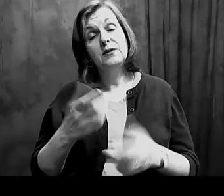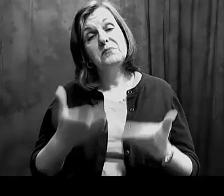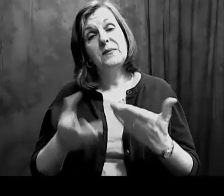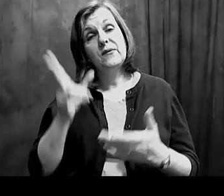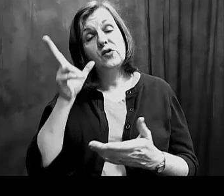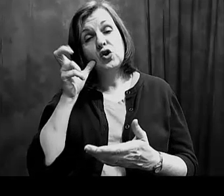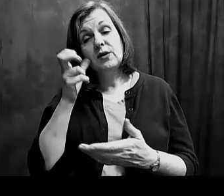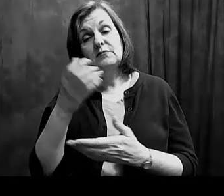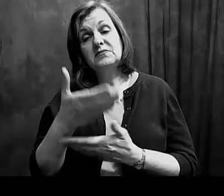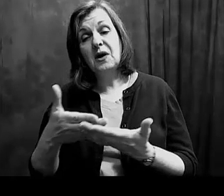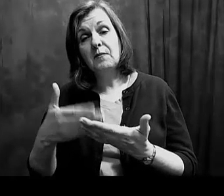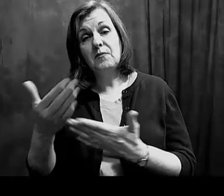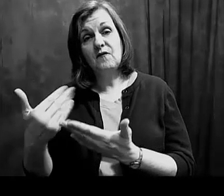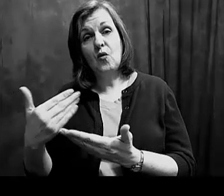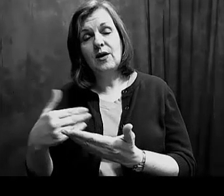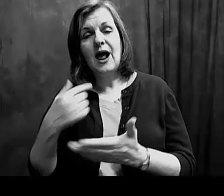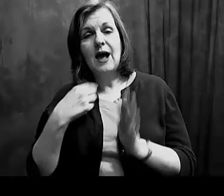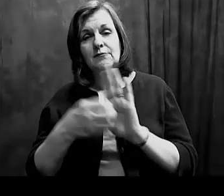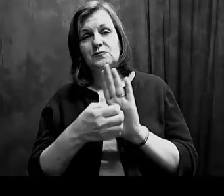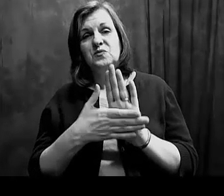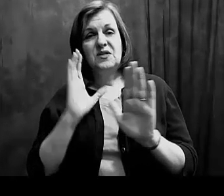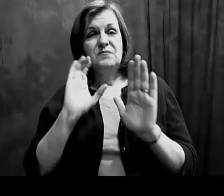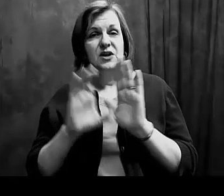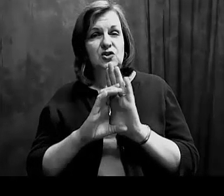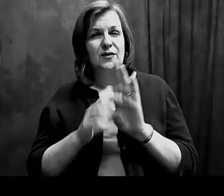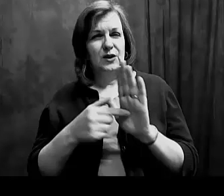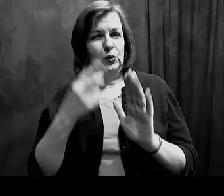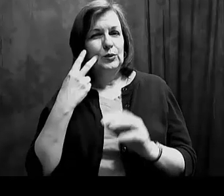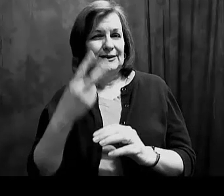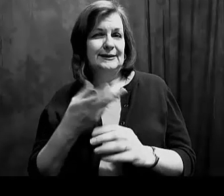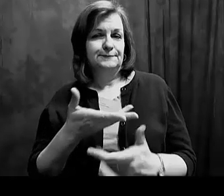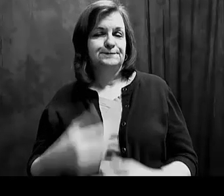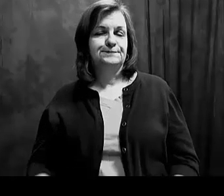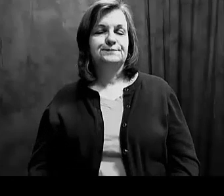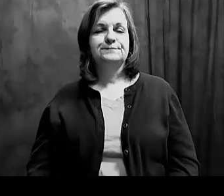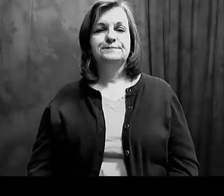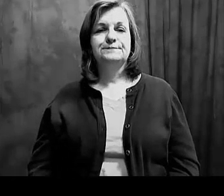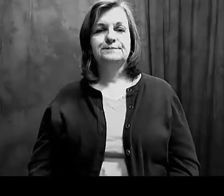heard of before - so I put them here for you so you can have some reference